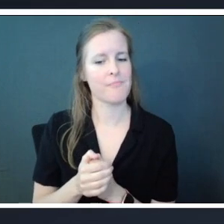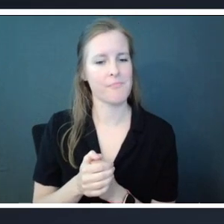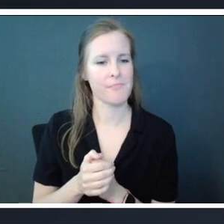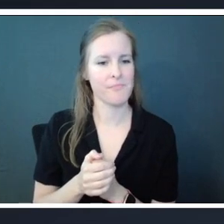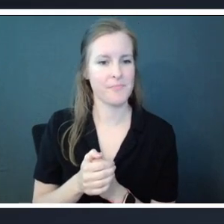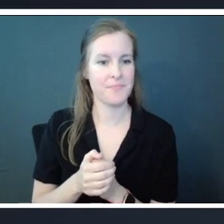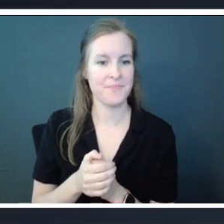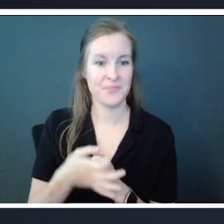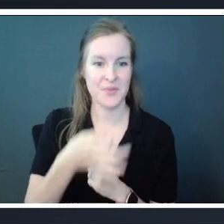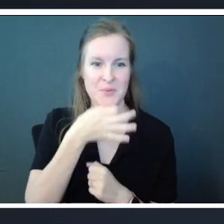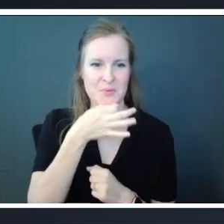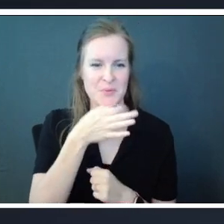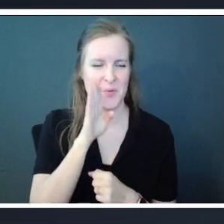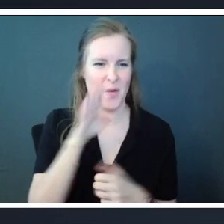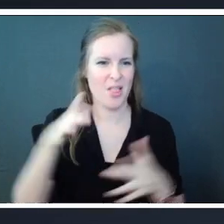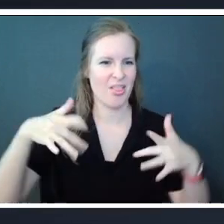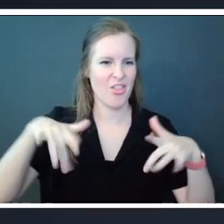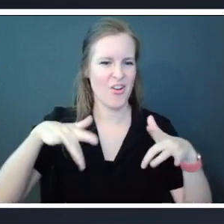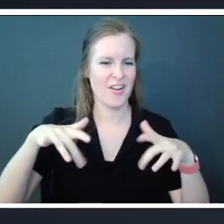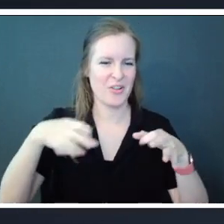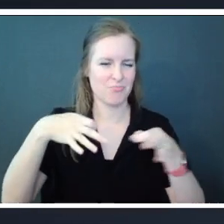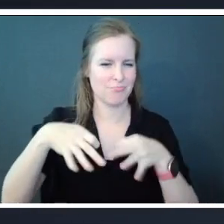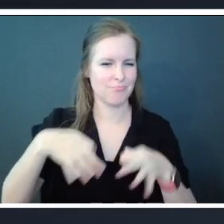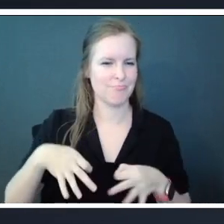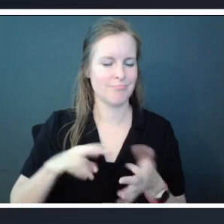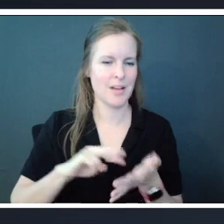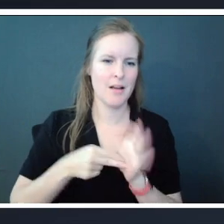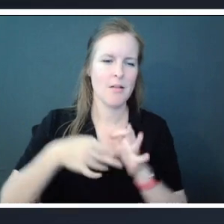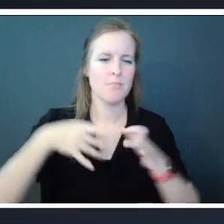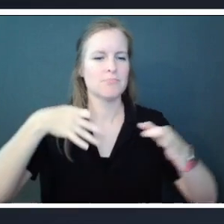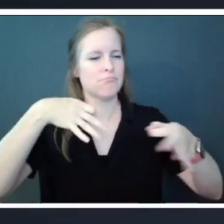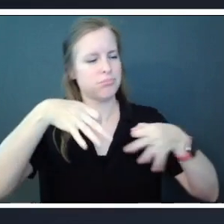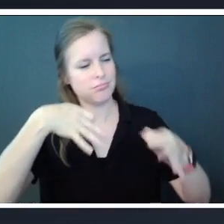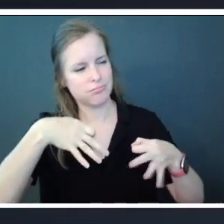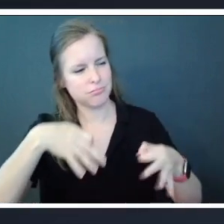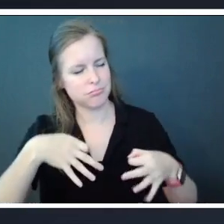descriptions, hopefully adding those to our videos that you'll be able to see a separate video with